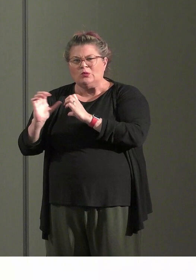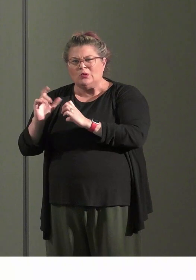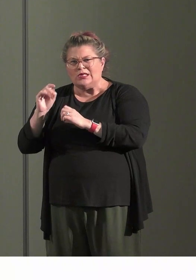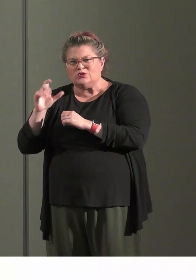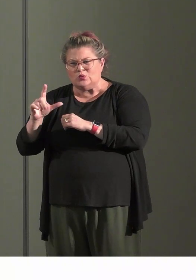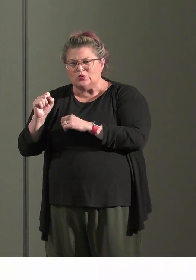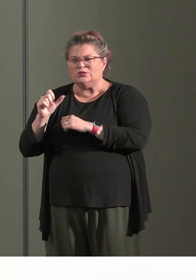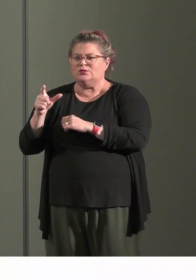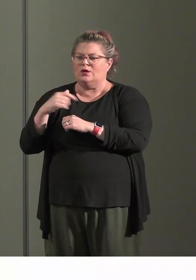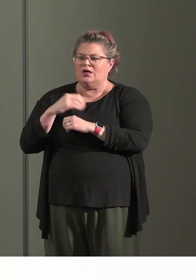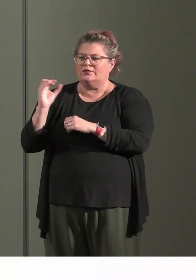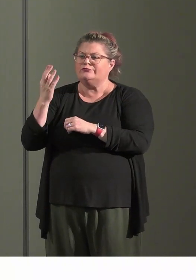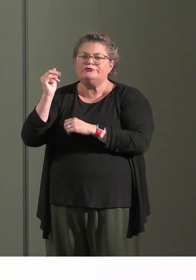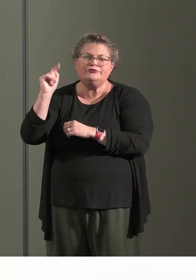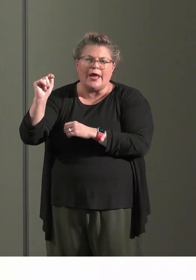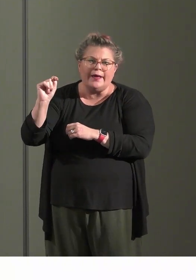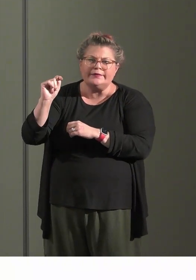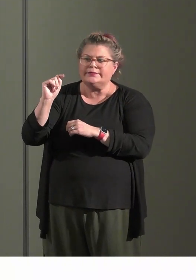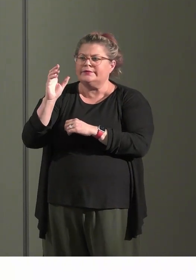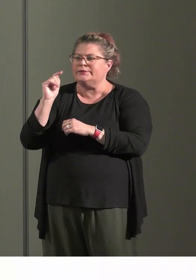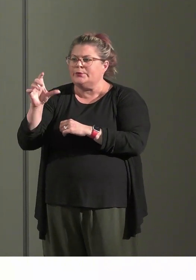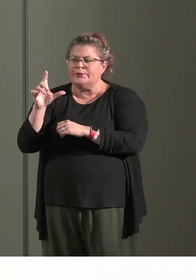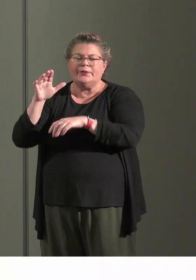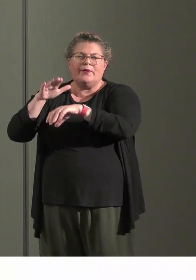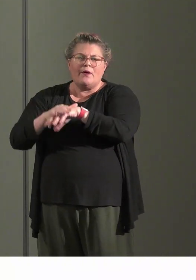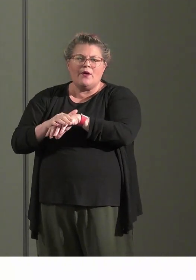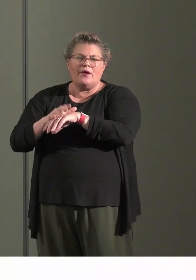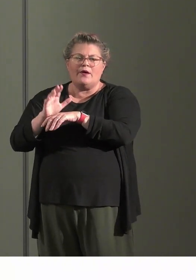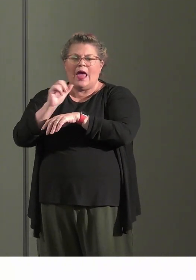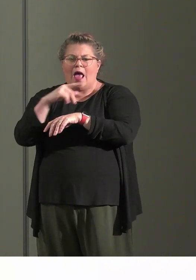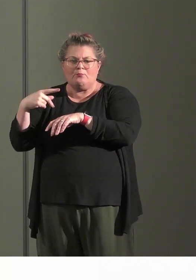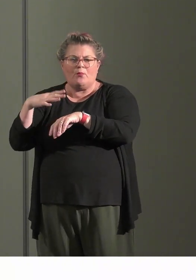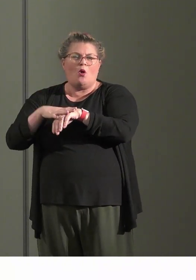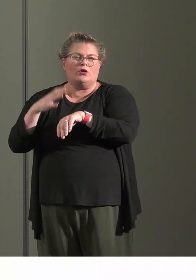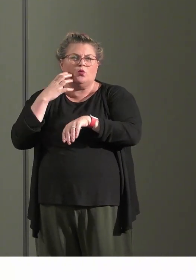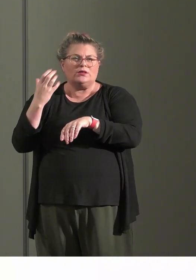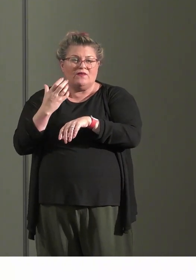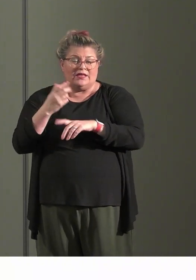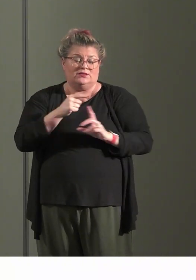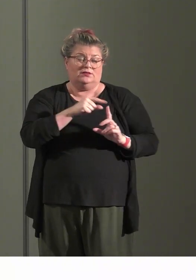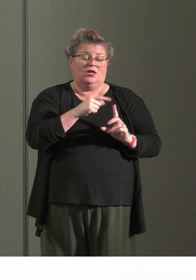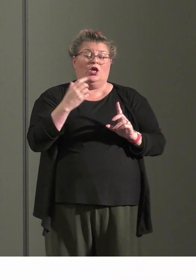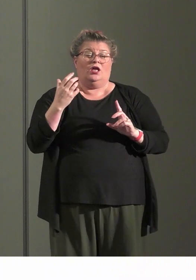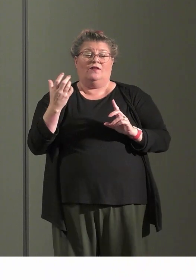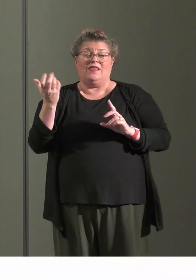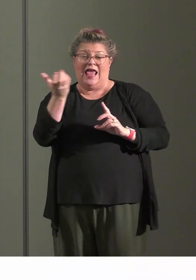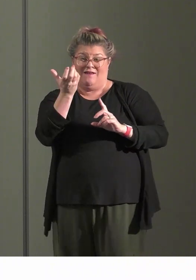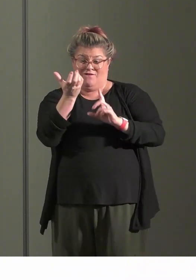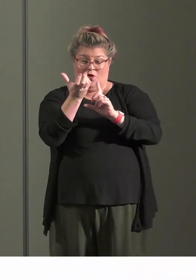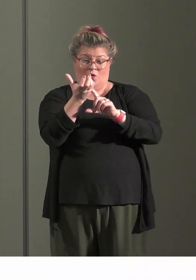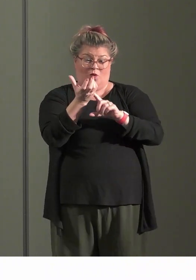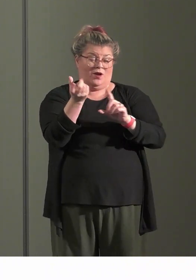chat tool. On a device. Device may be separately covered the service itself as a service under the